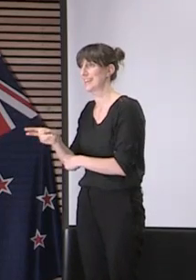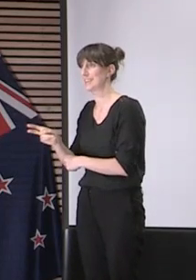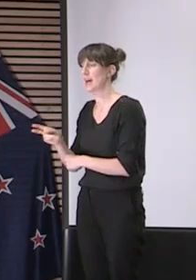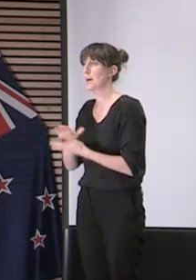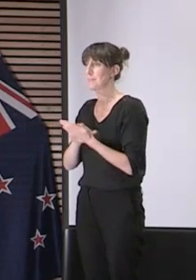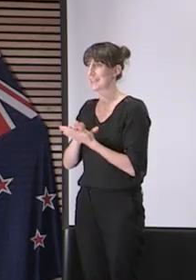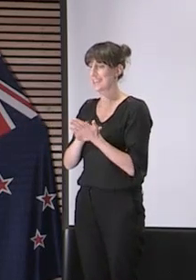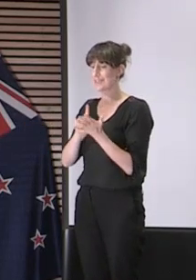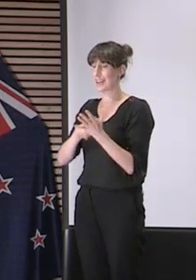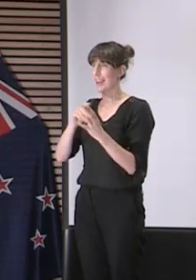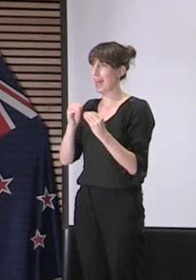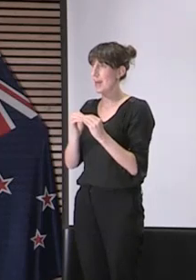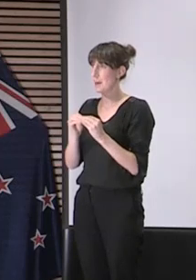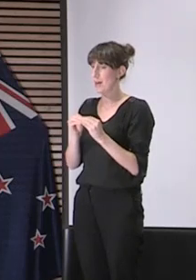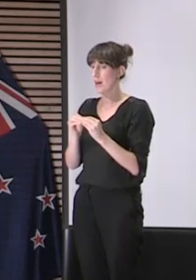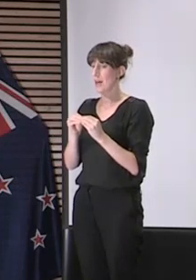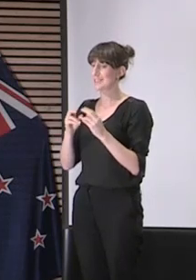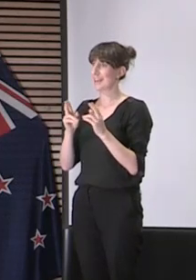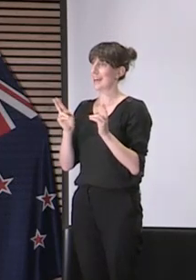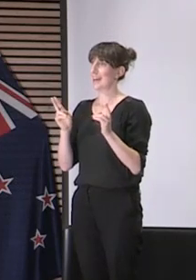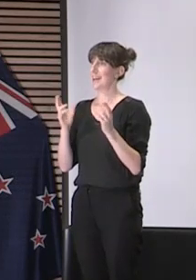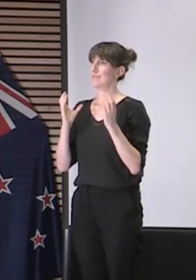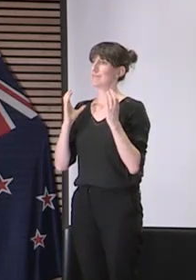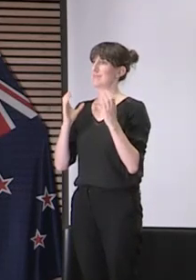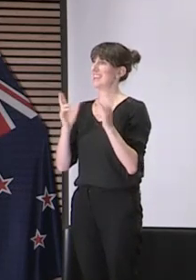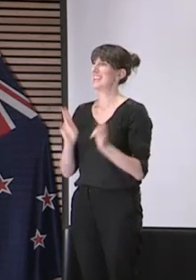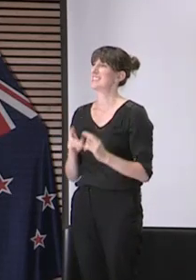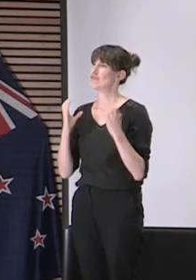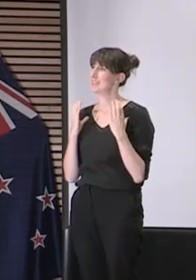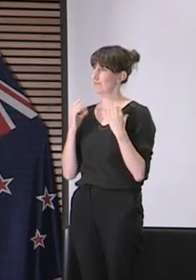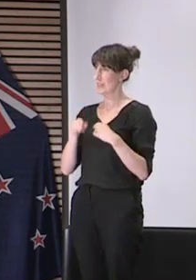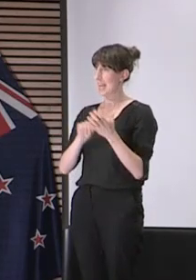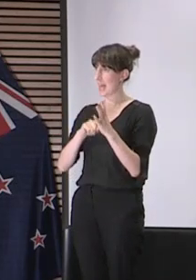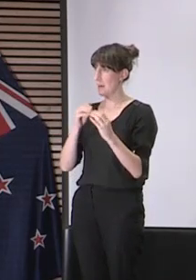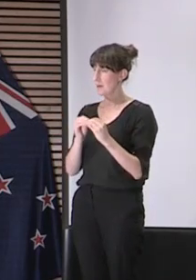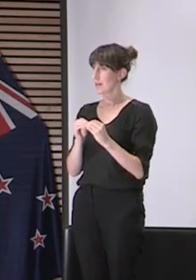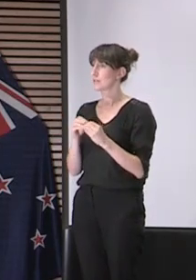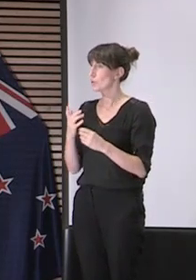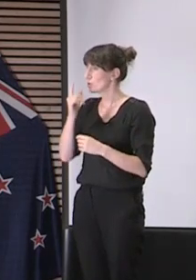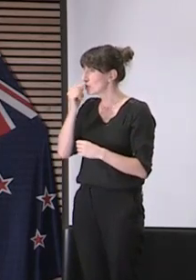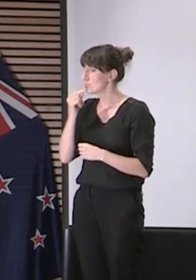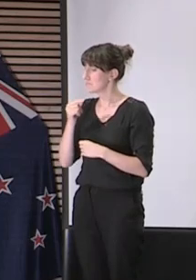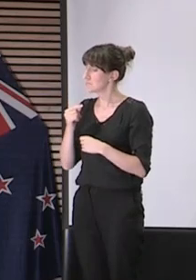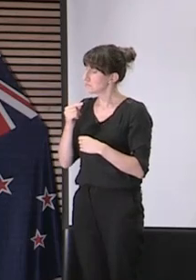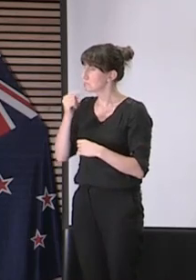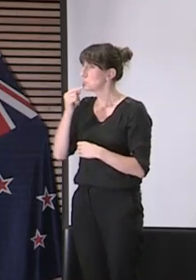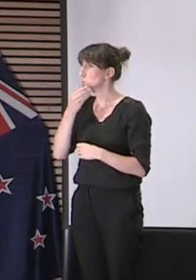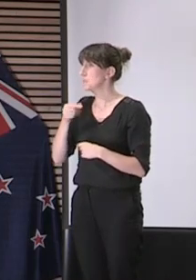a positive result from that. That way you cannot use up so